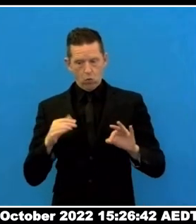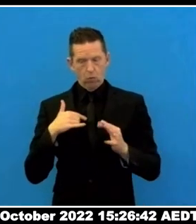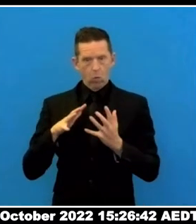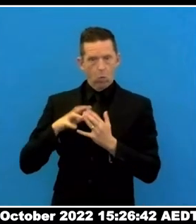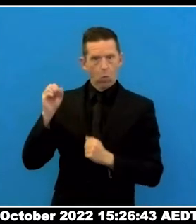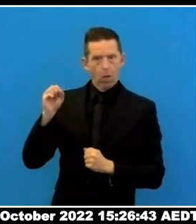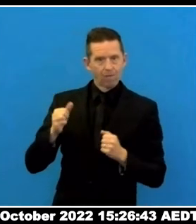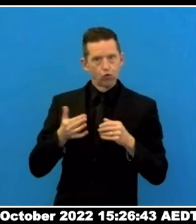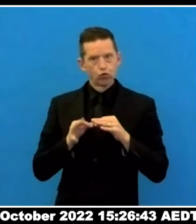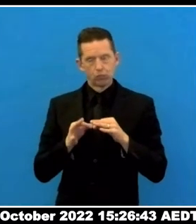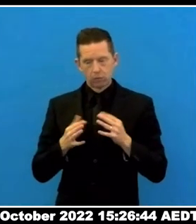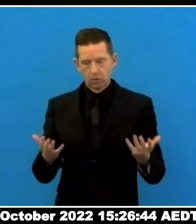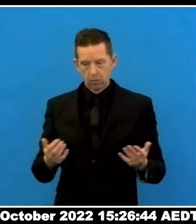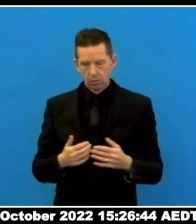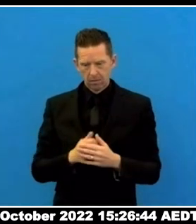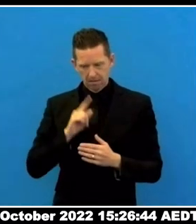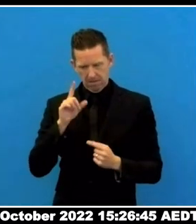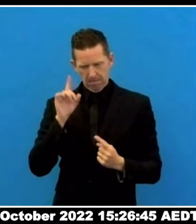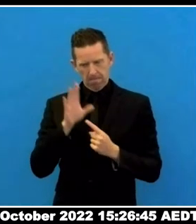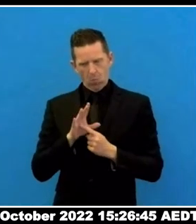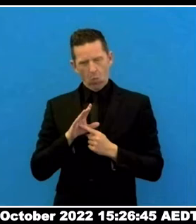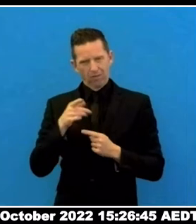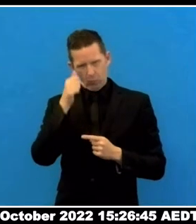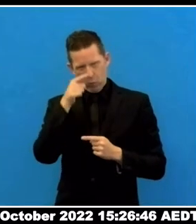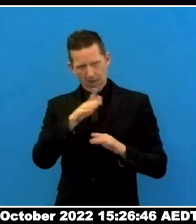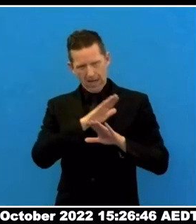when you are not a qualified interpreter to do interpreting for the community.